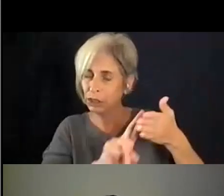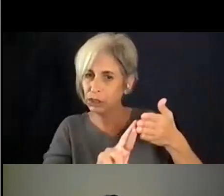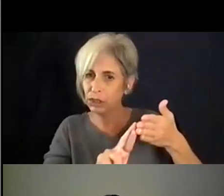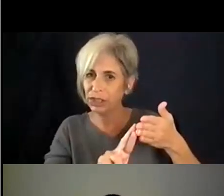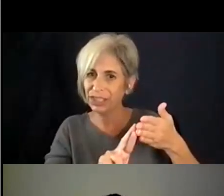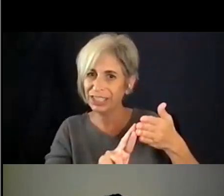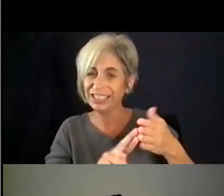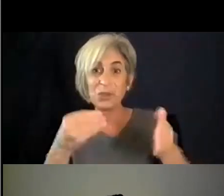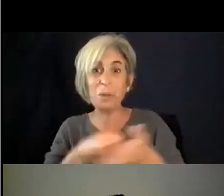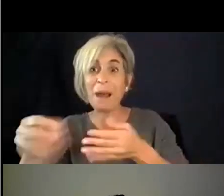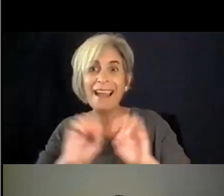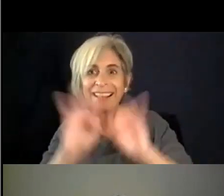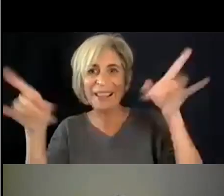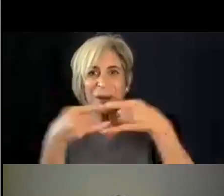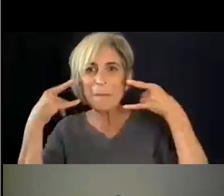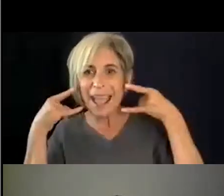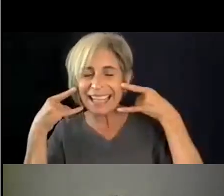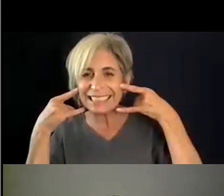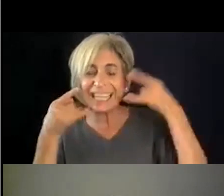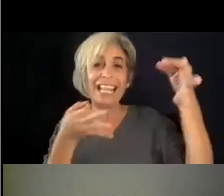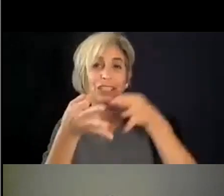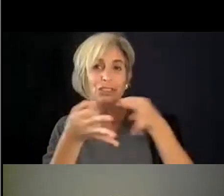to purchase those clear masks and instructions on how you can activate the